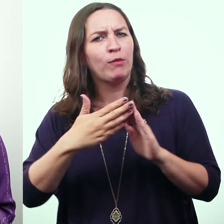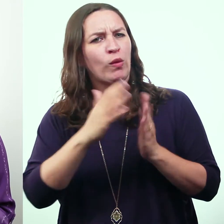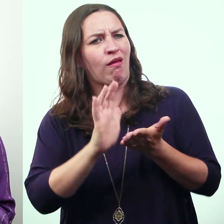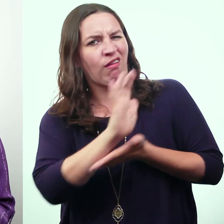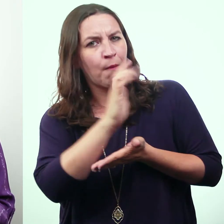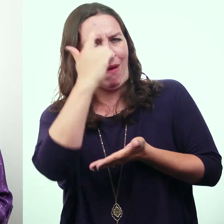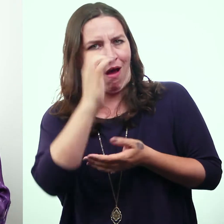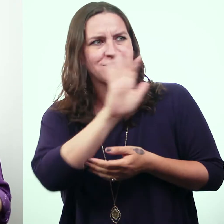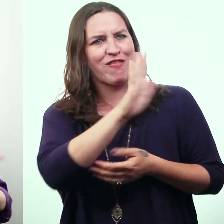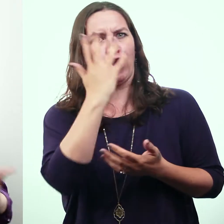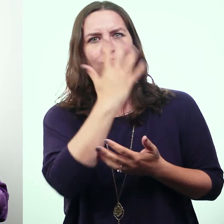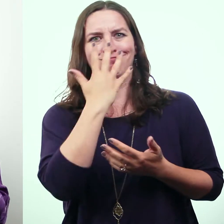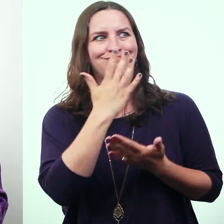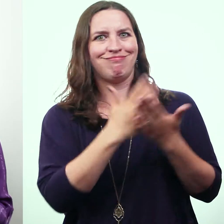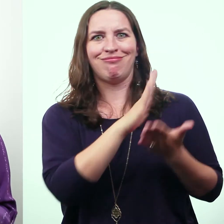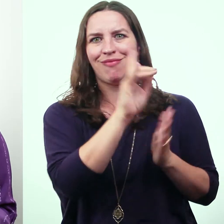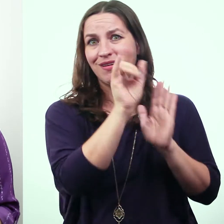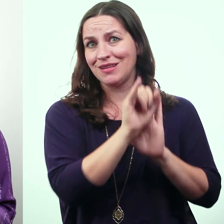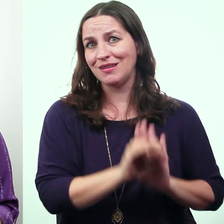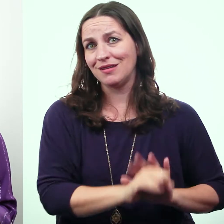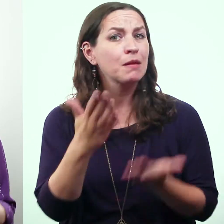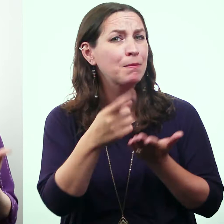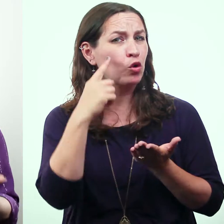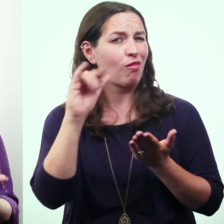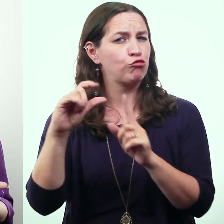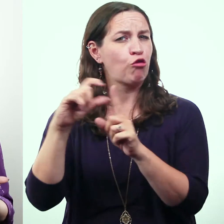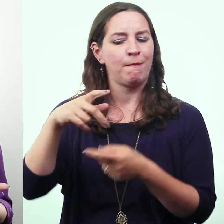to the queer community because of those pieces of their identity. Now, you may have heard the term